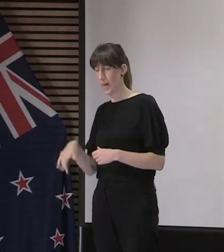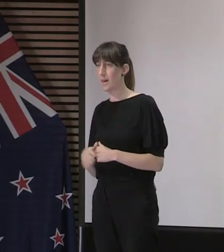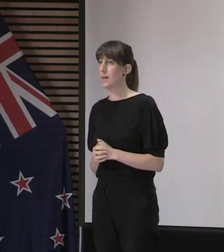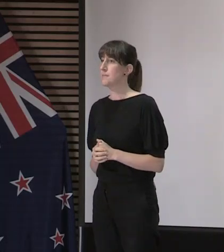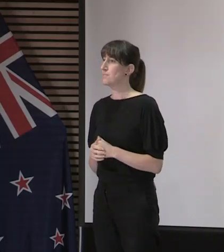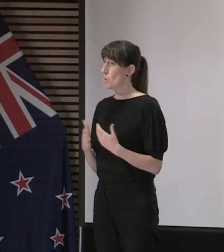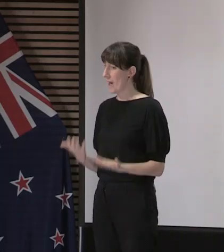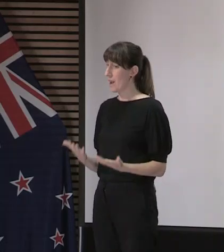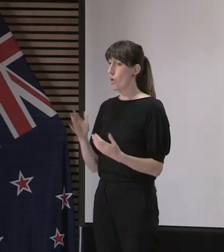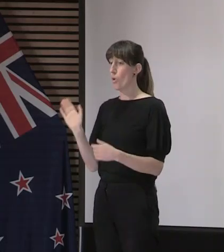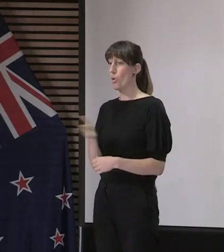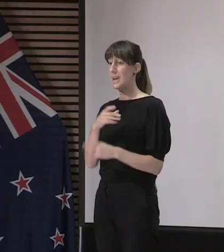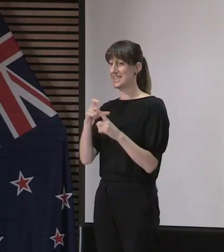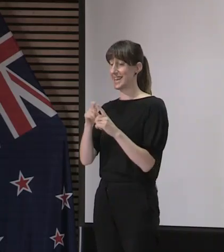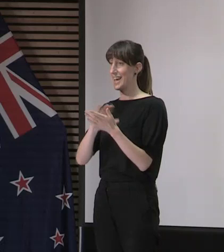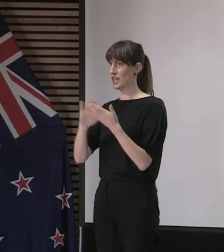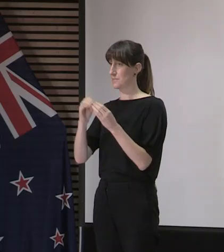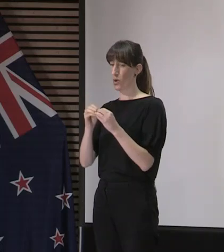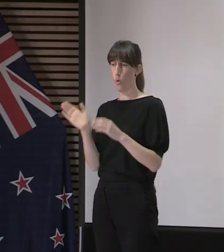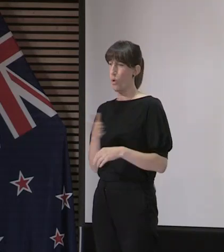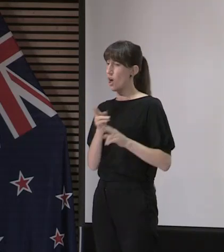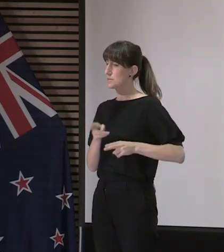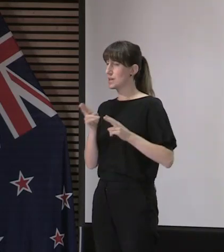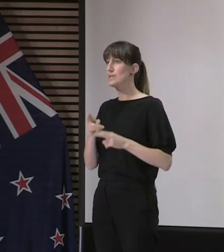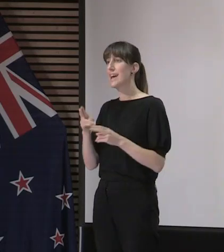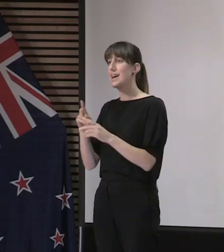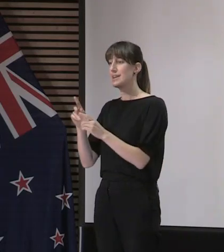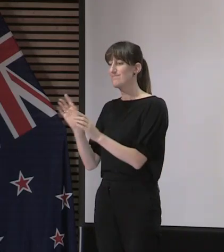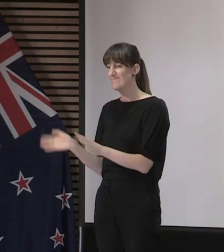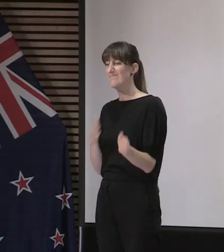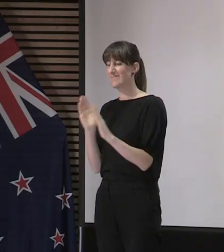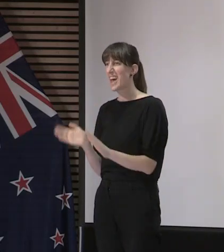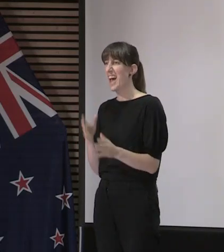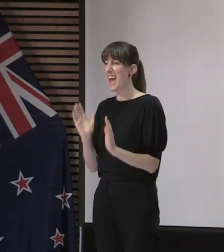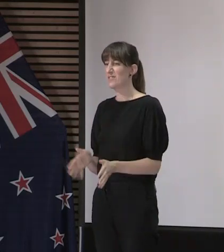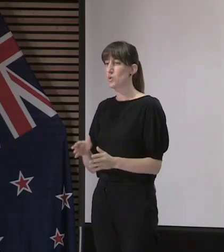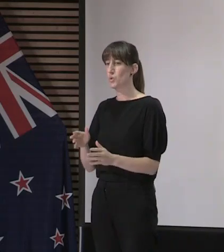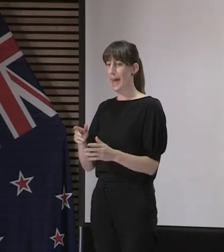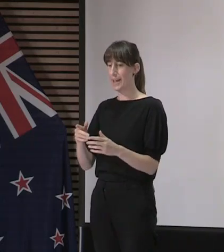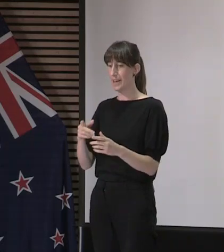Most DHBs have a rotation policy and we do that for all our